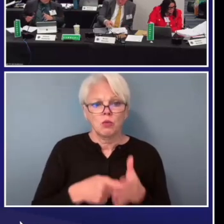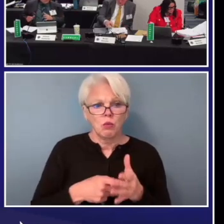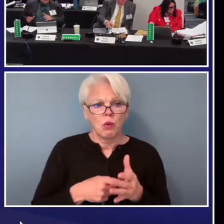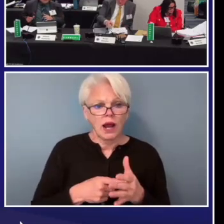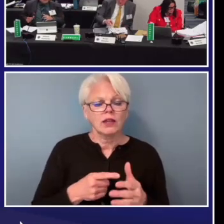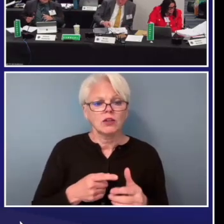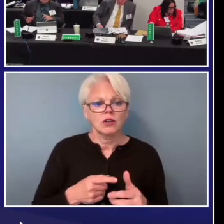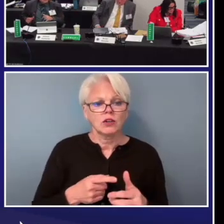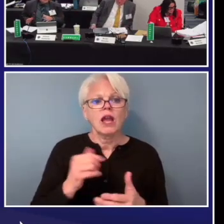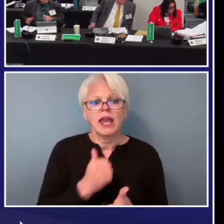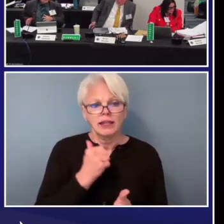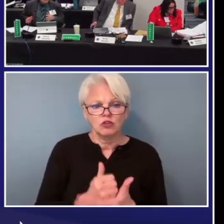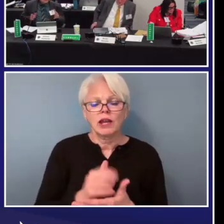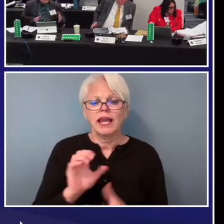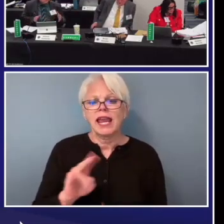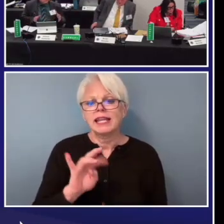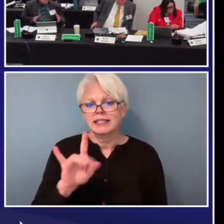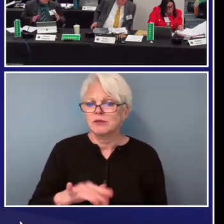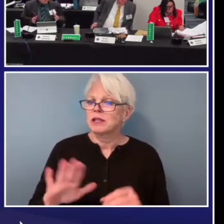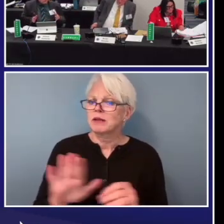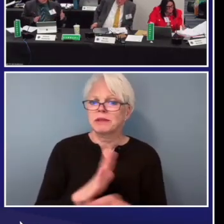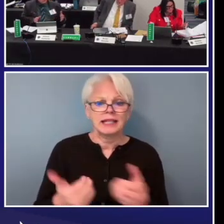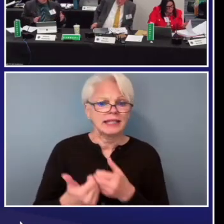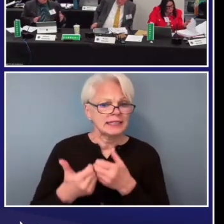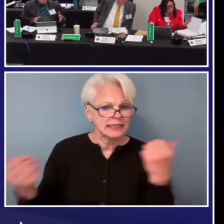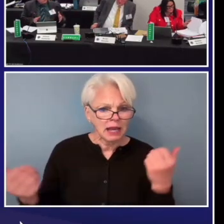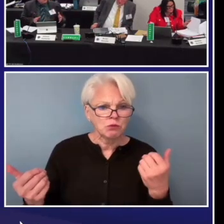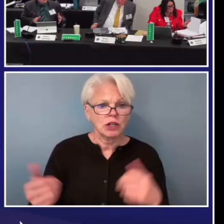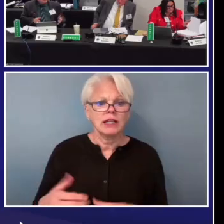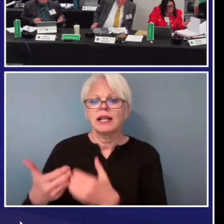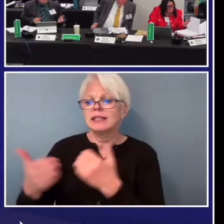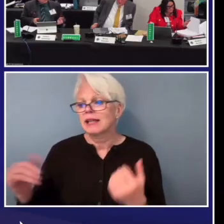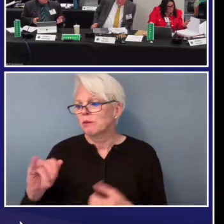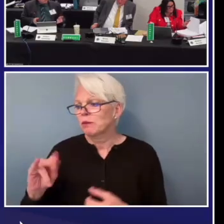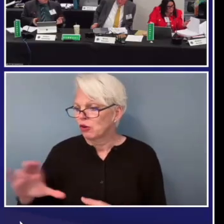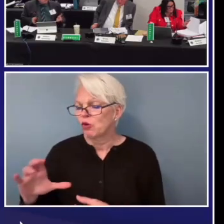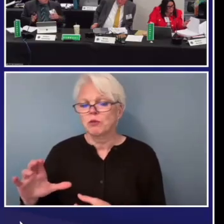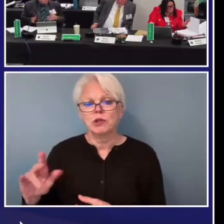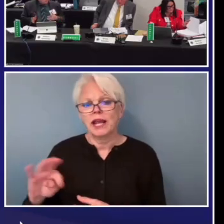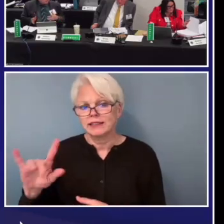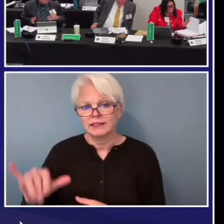an accrediting entity to be completely separate as a separately incorporated entity, that will likely drive up cost for